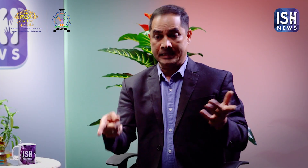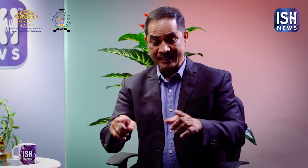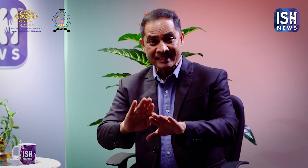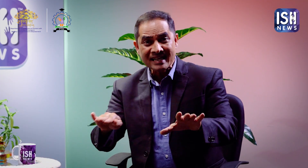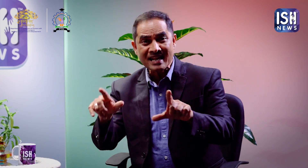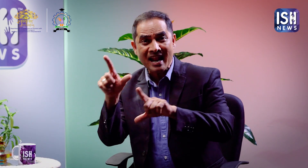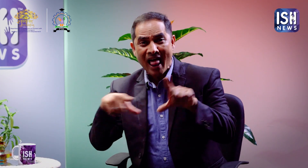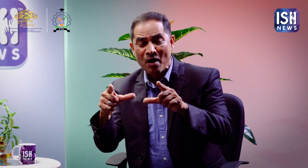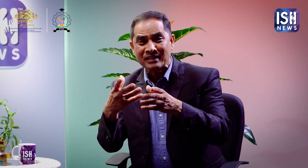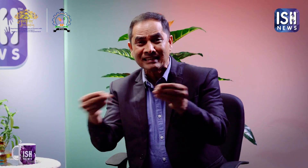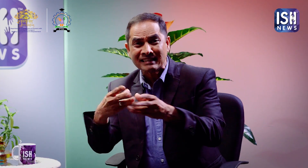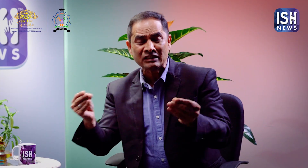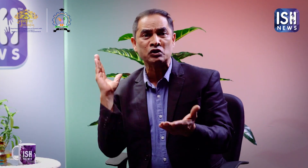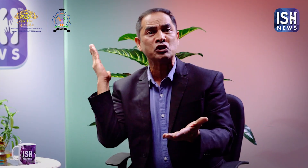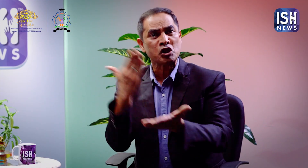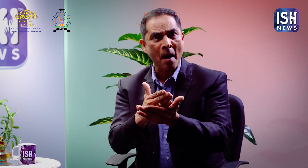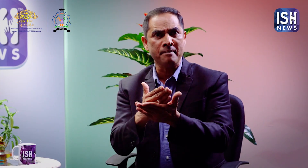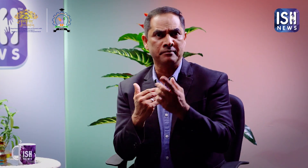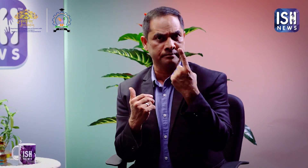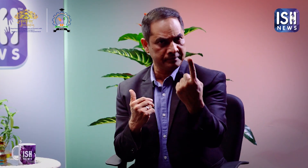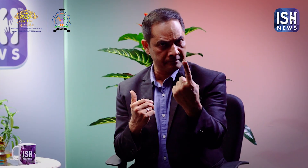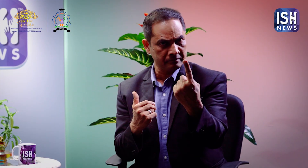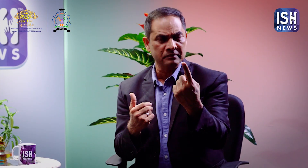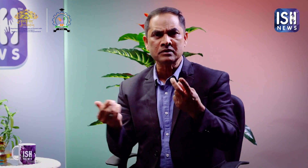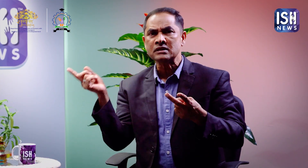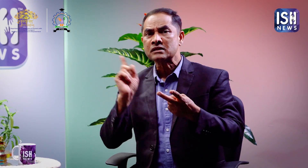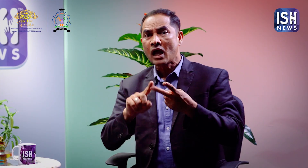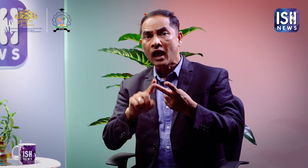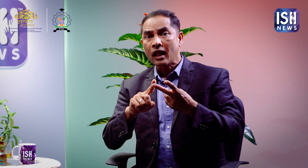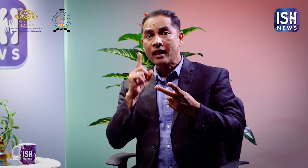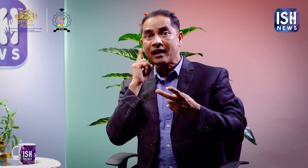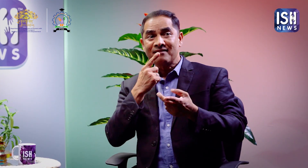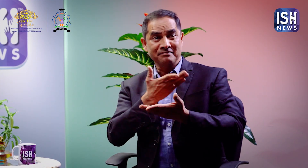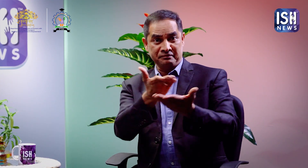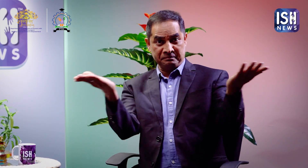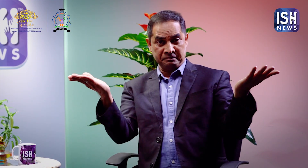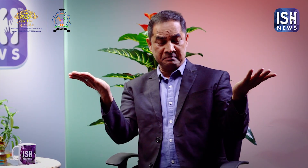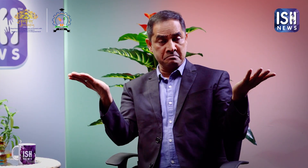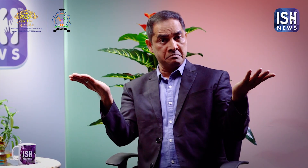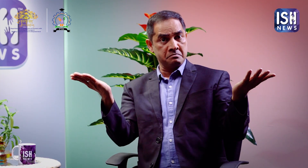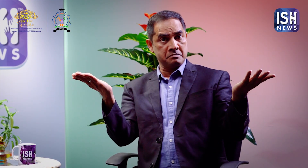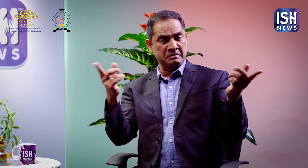Language deprivation from children needs to be stopped. That is one point. Secondly, for the Deaf community, my message is